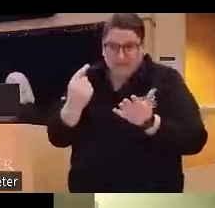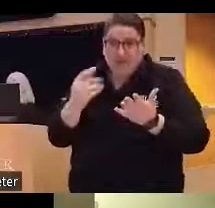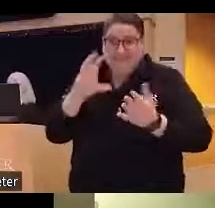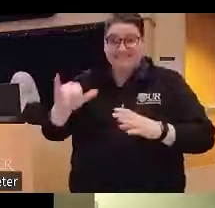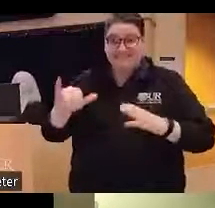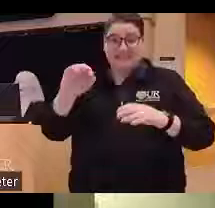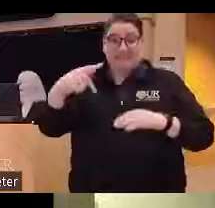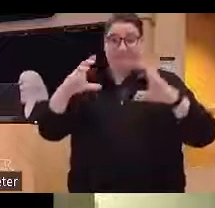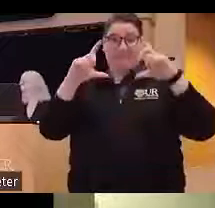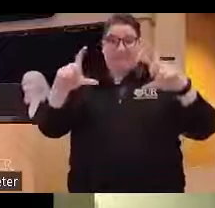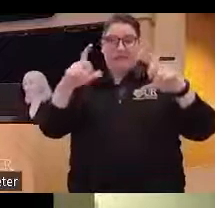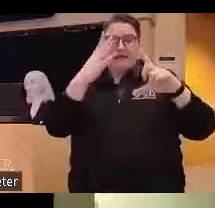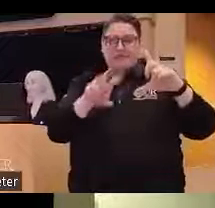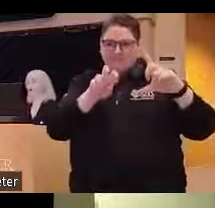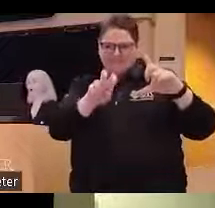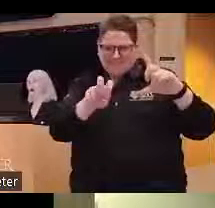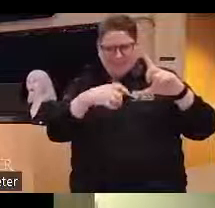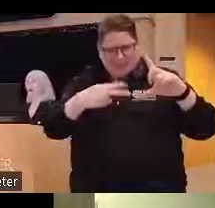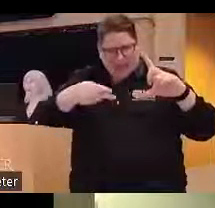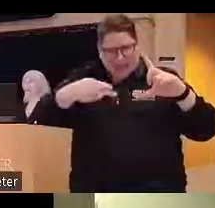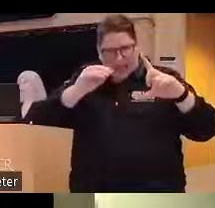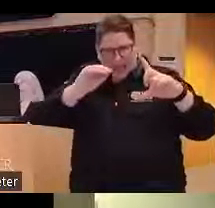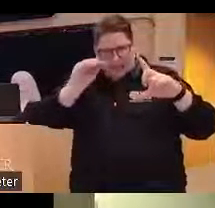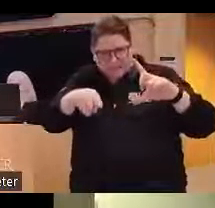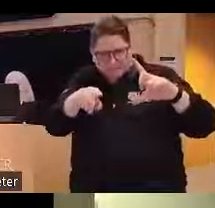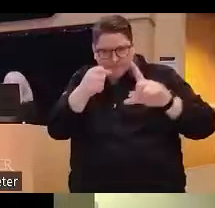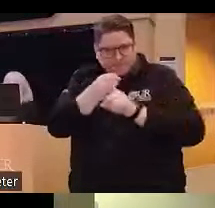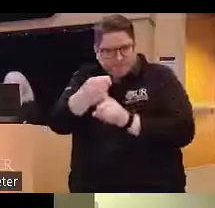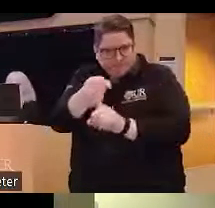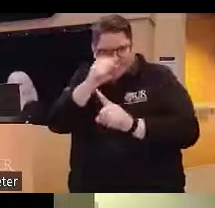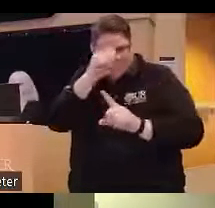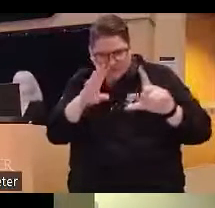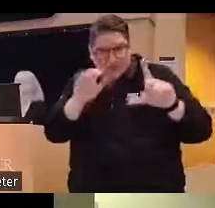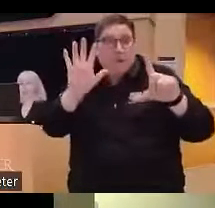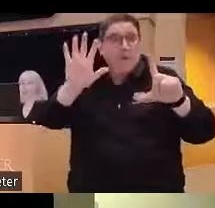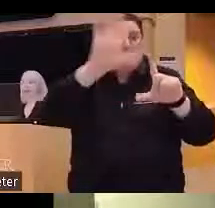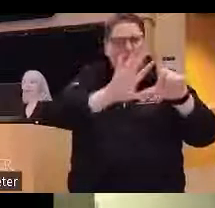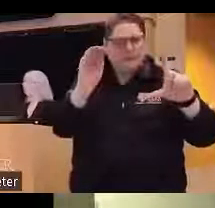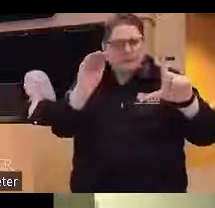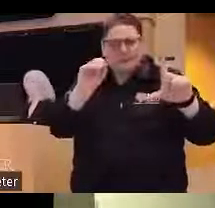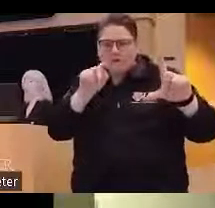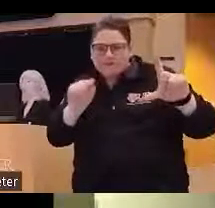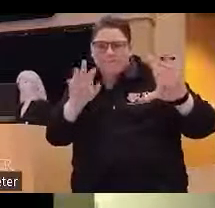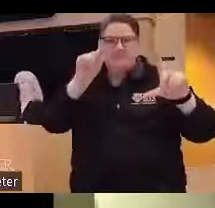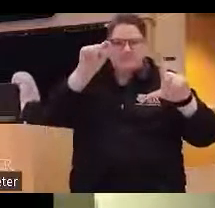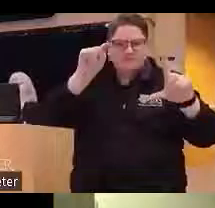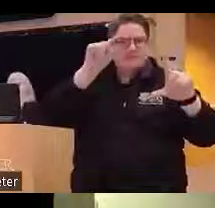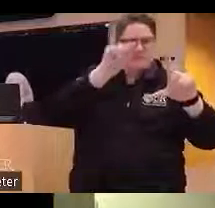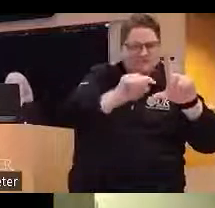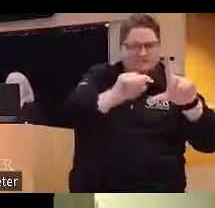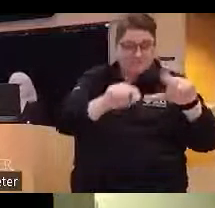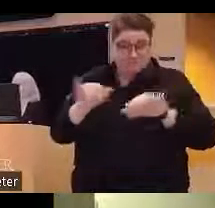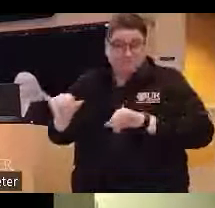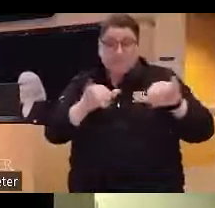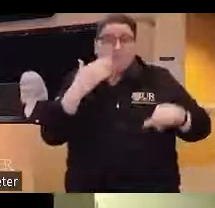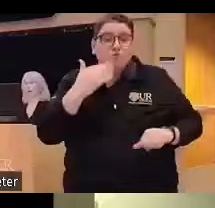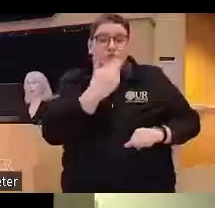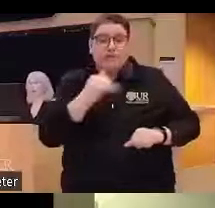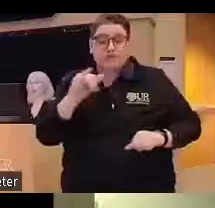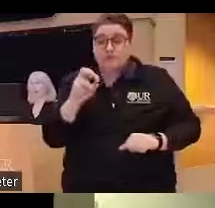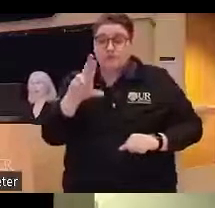a very high incidence of schizophrenia um in my own cohort in Jerusalem we showed that parental